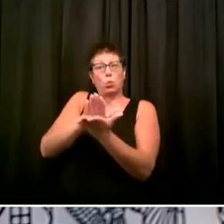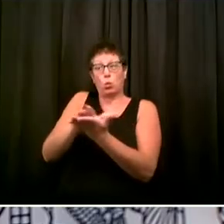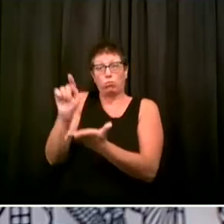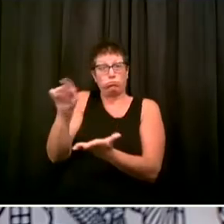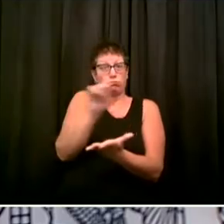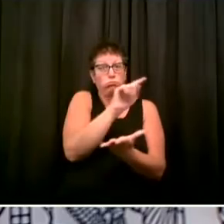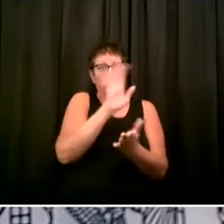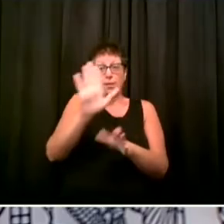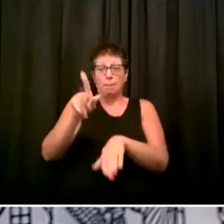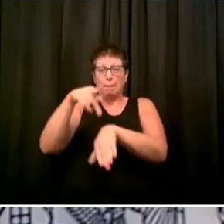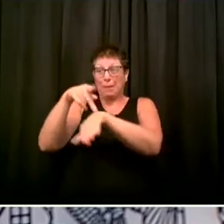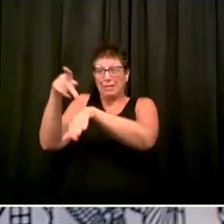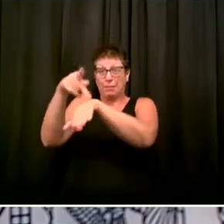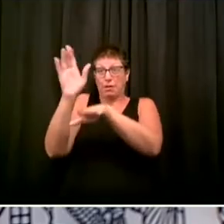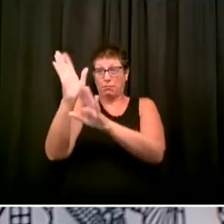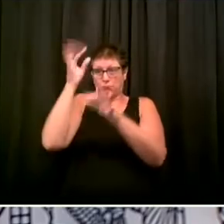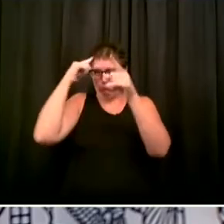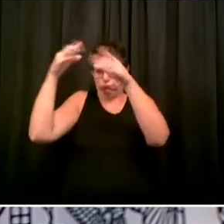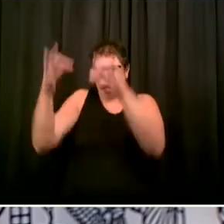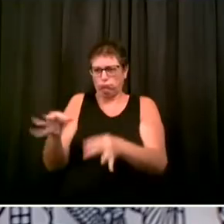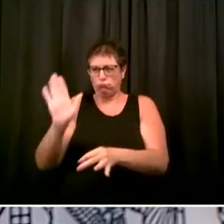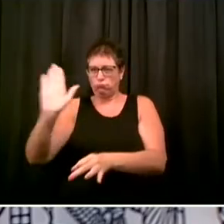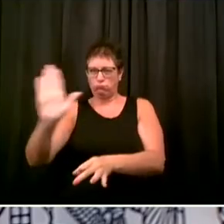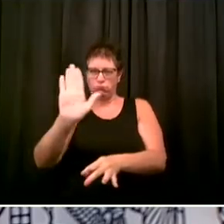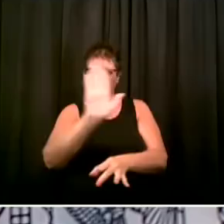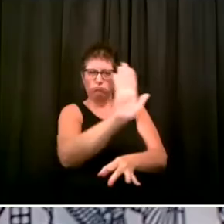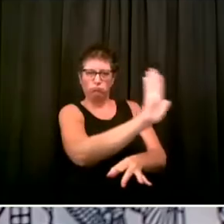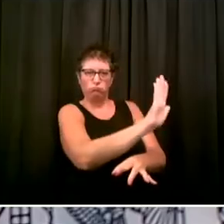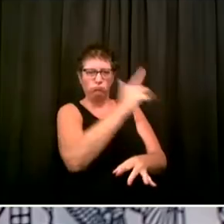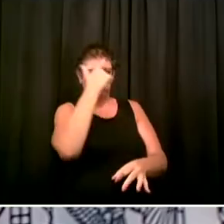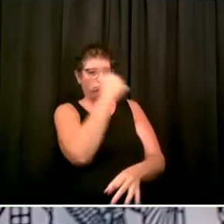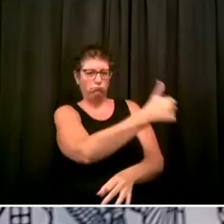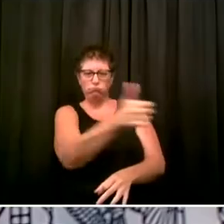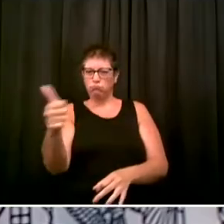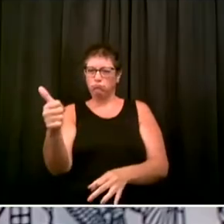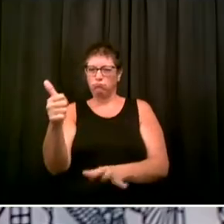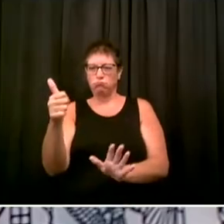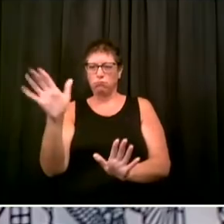ATO A COIHCE OF THIS PRINCIPLE OF